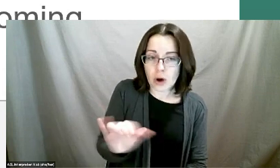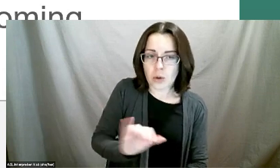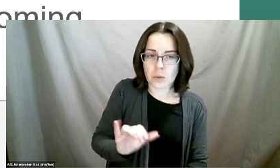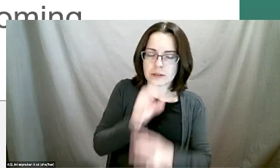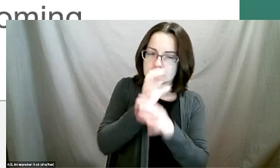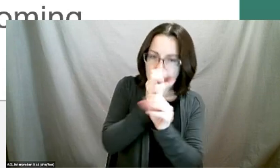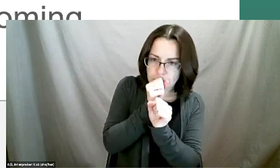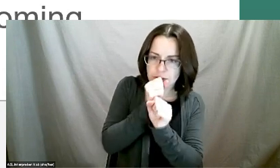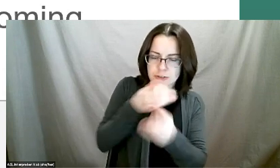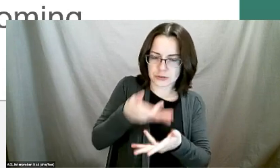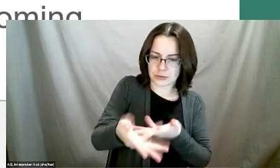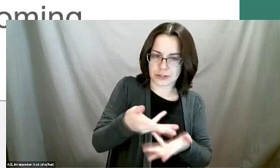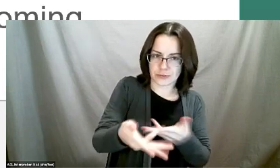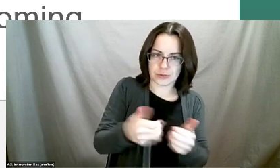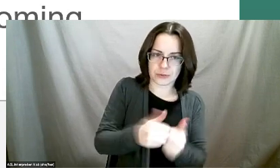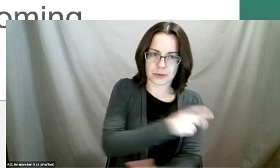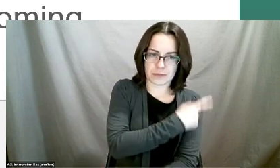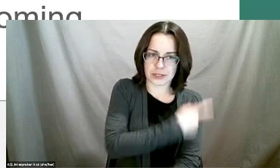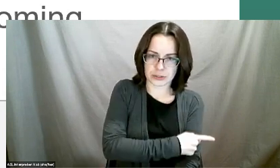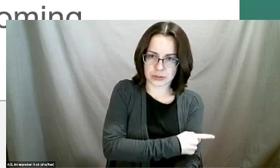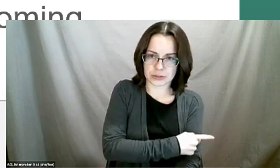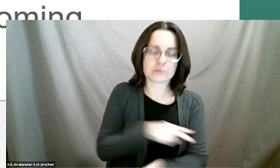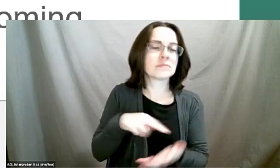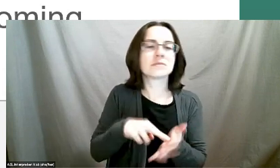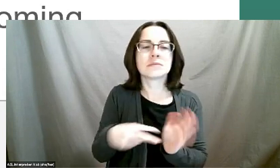meaning that we talked to the patient alone.